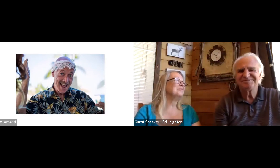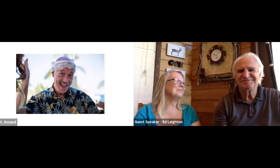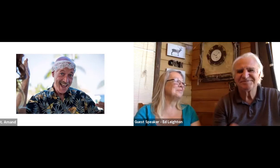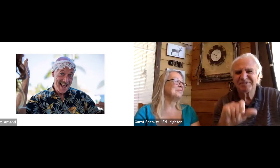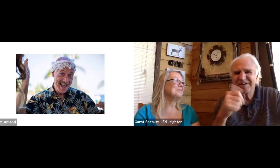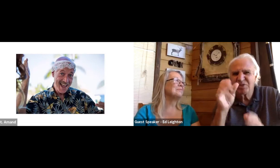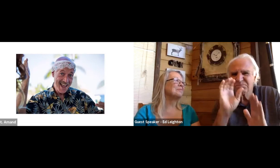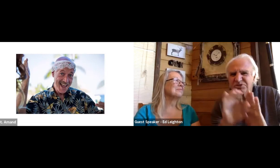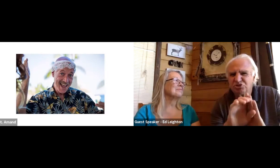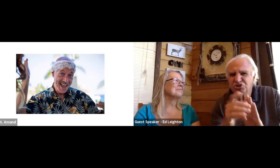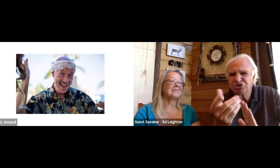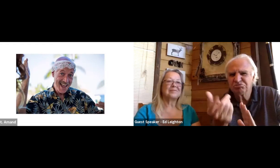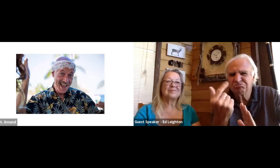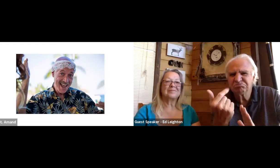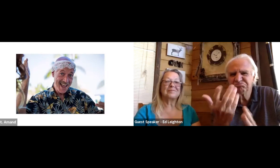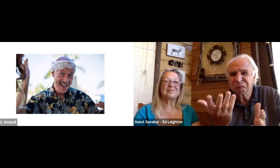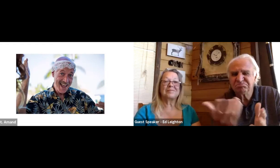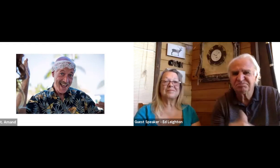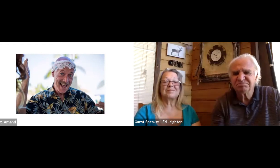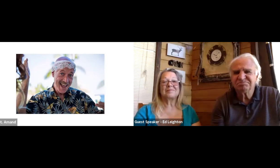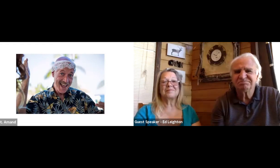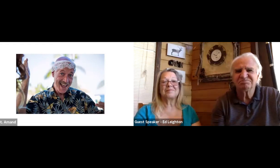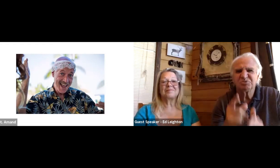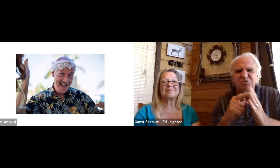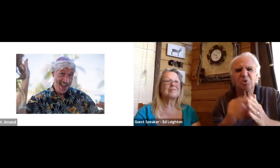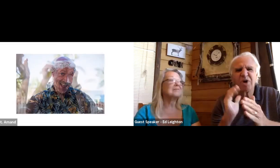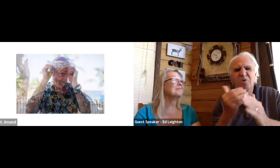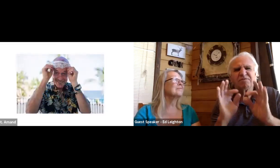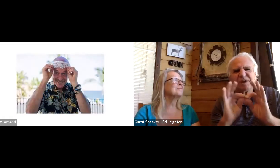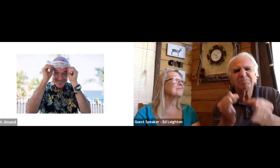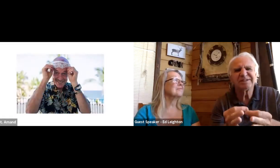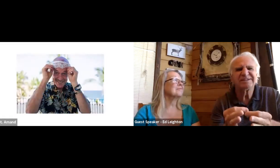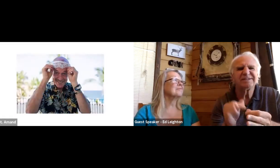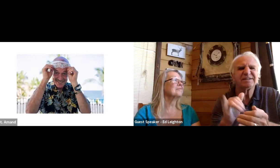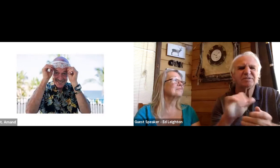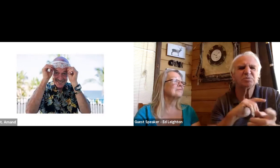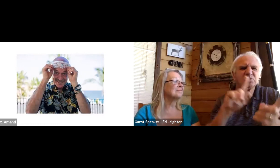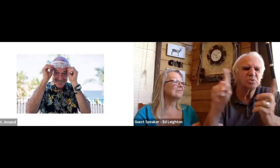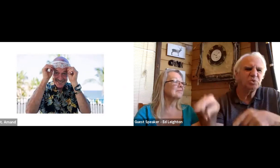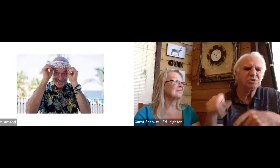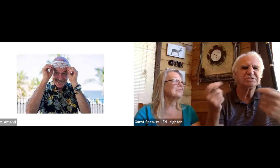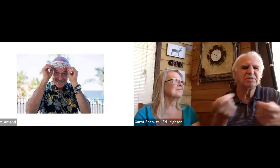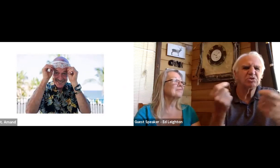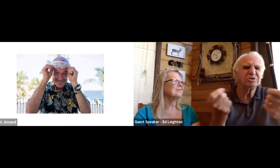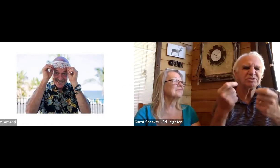and Guy caught it and wore it on his head. That's what that picture is that you see right there. I don't know, there should be more pictures.